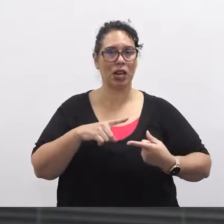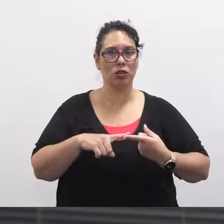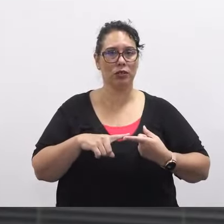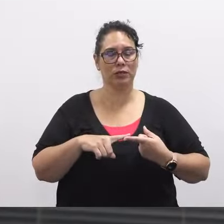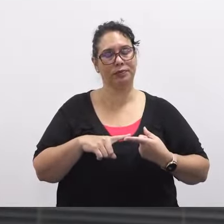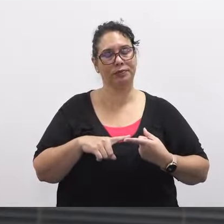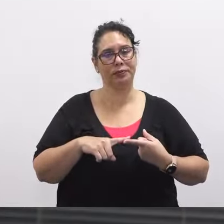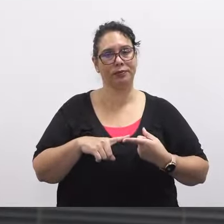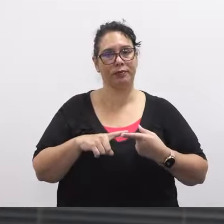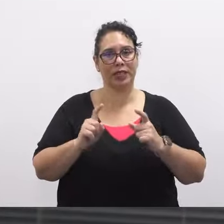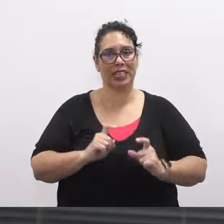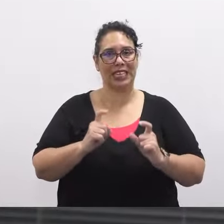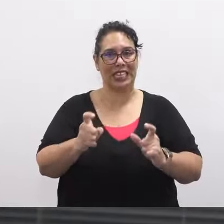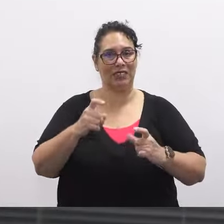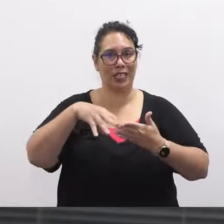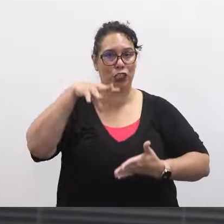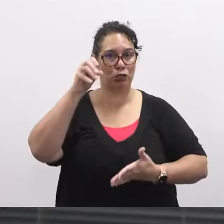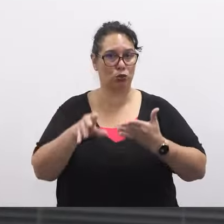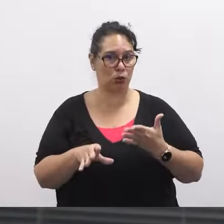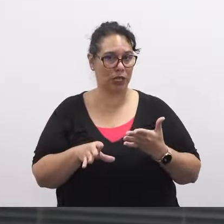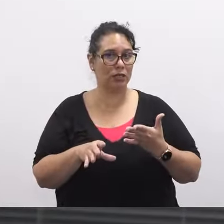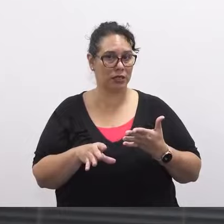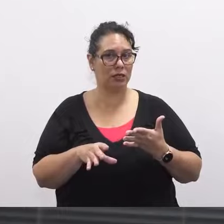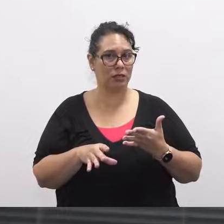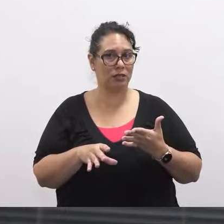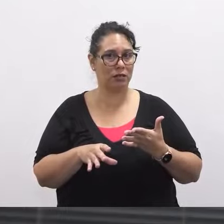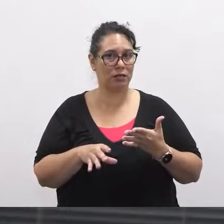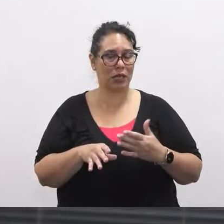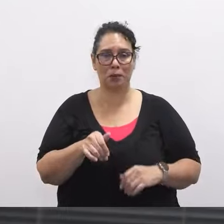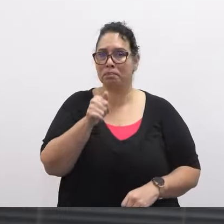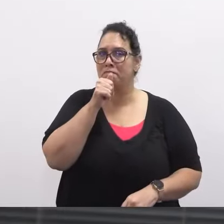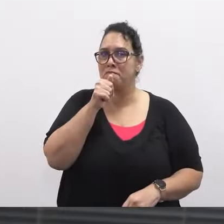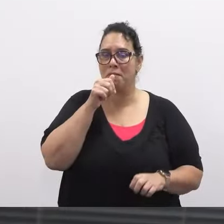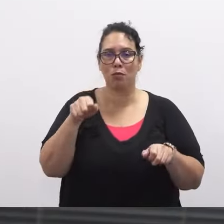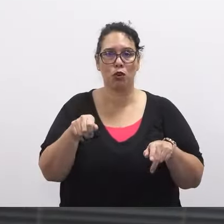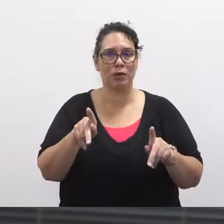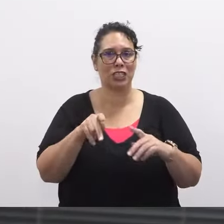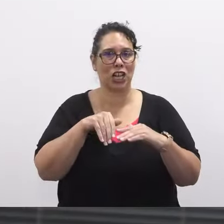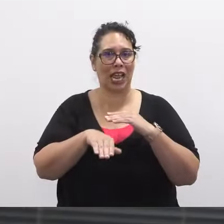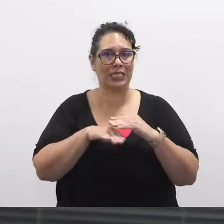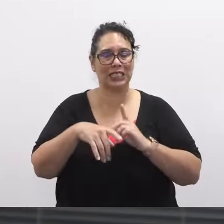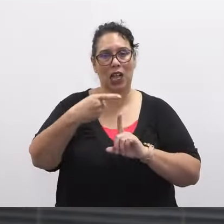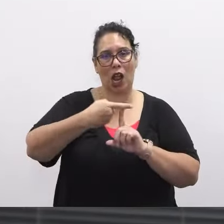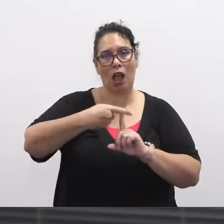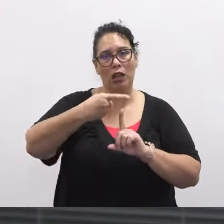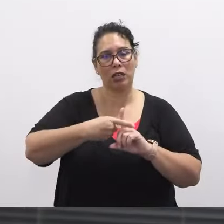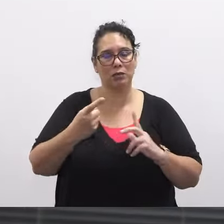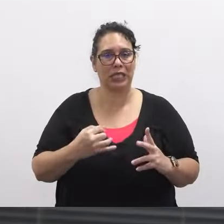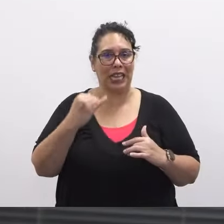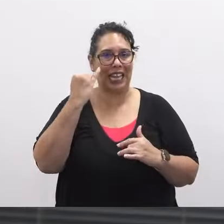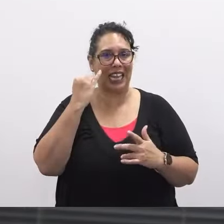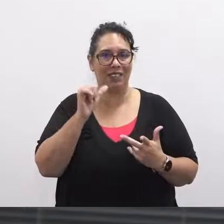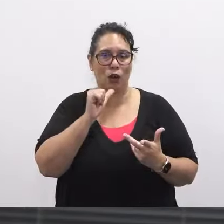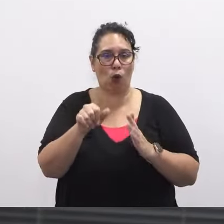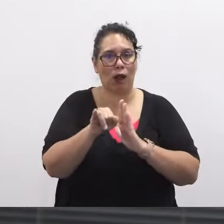This issue about giving students anonymous permission or access to condoms, as long as they don't identify their gender